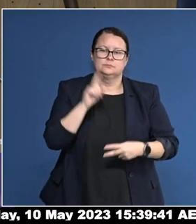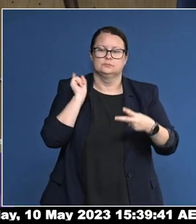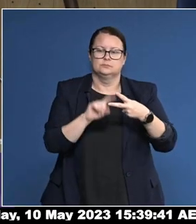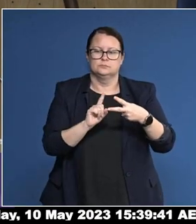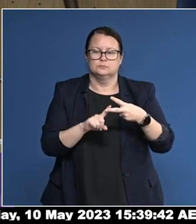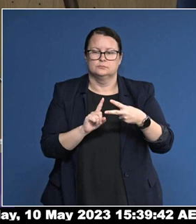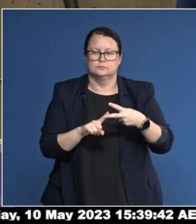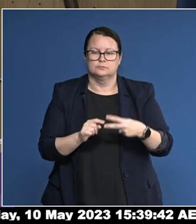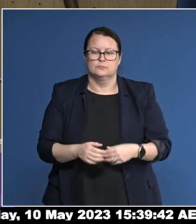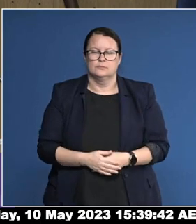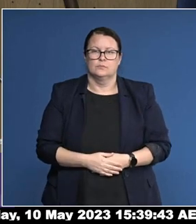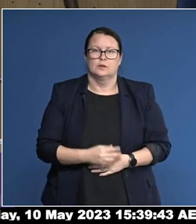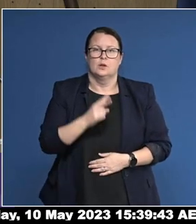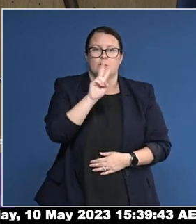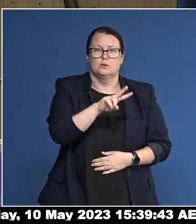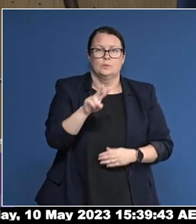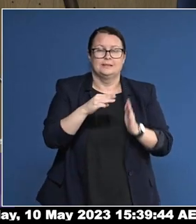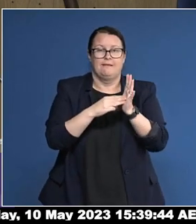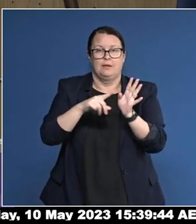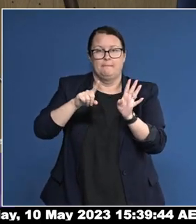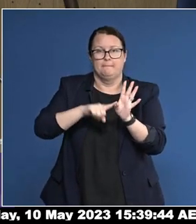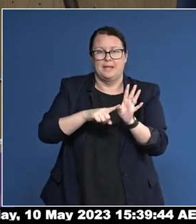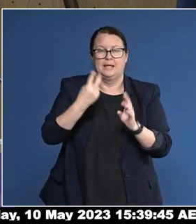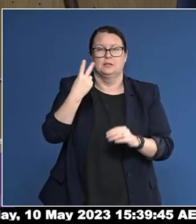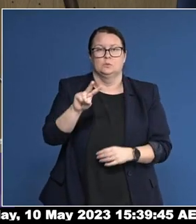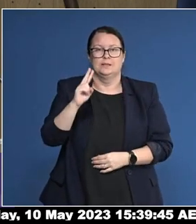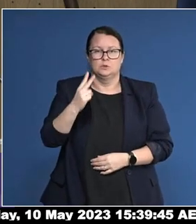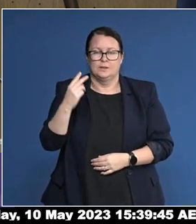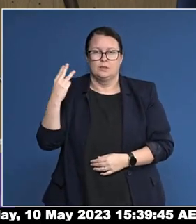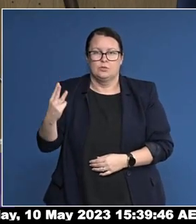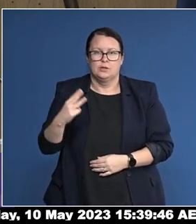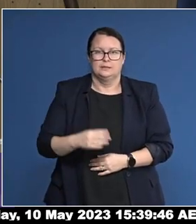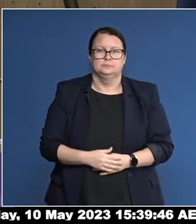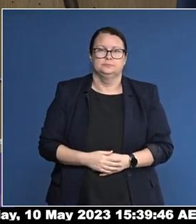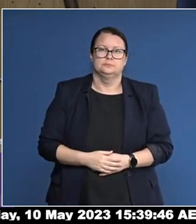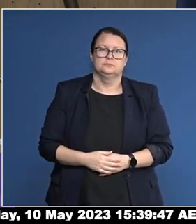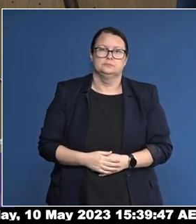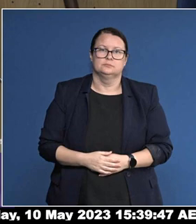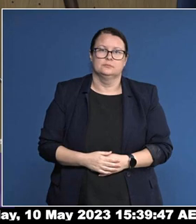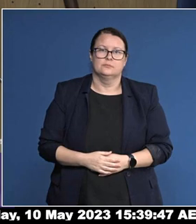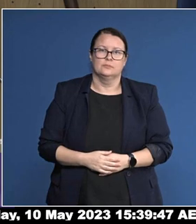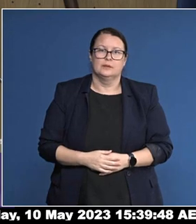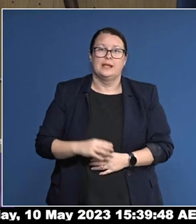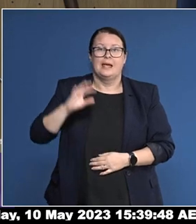By Monday, 22 May 2023, Counsel Assisting the Royal Commission will provide a list of